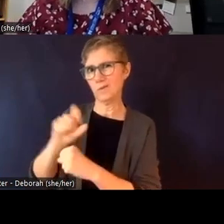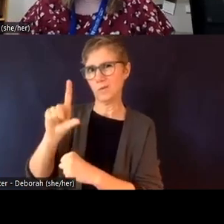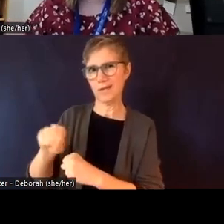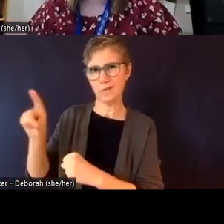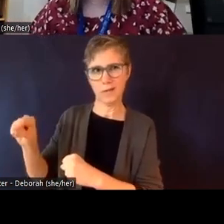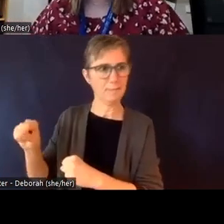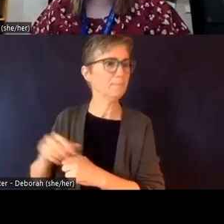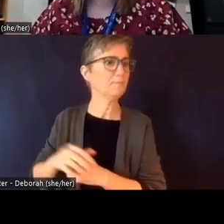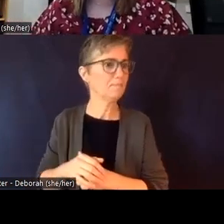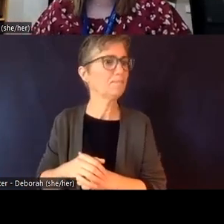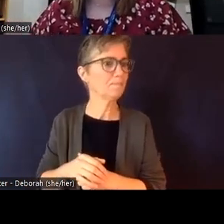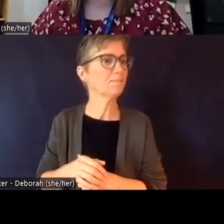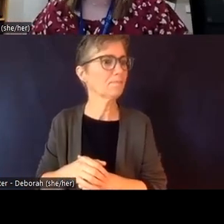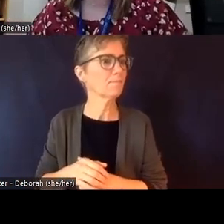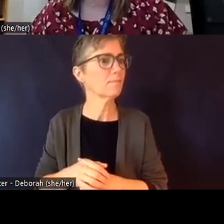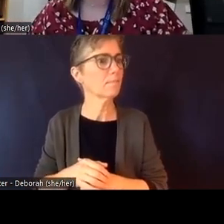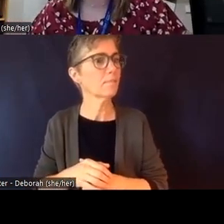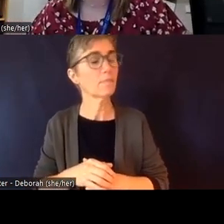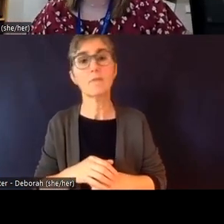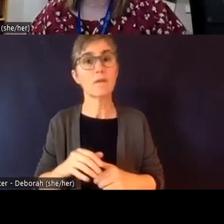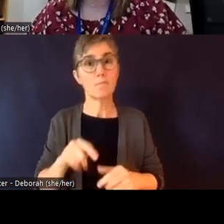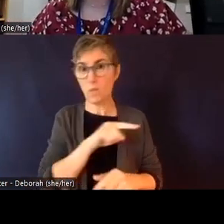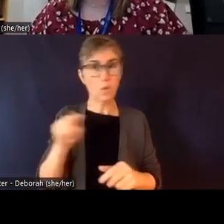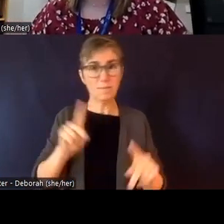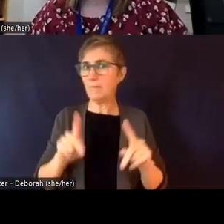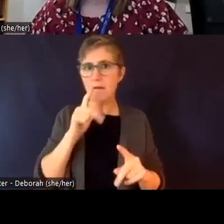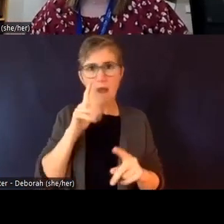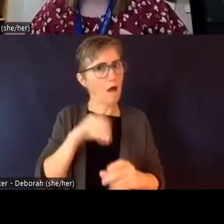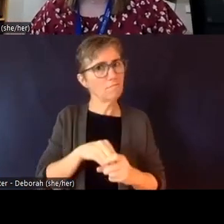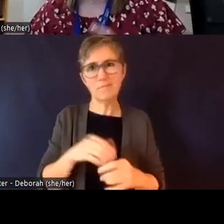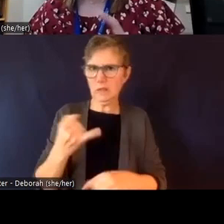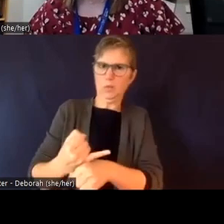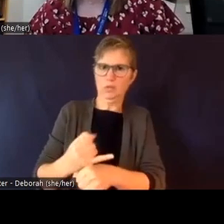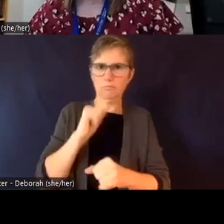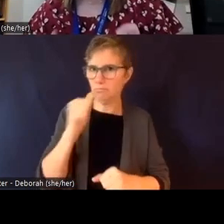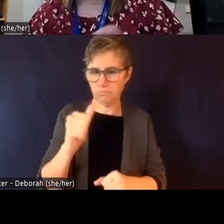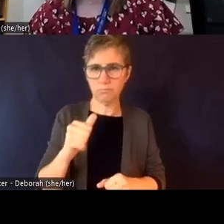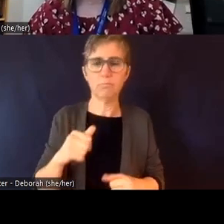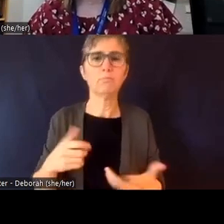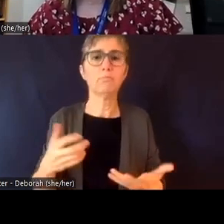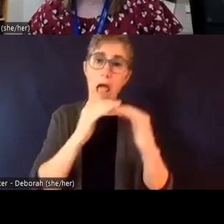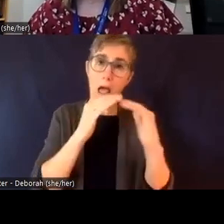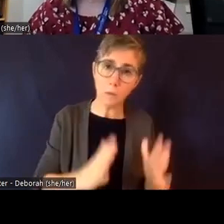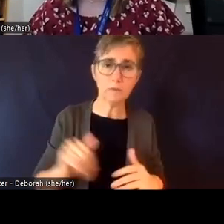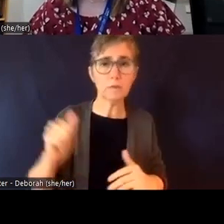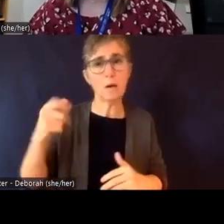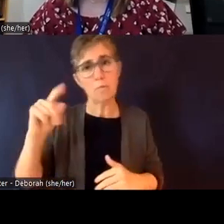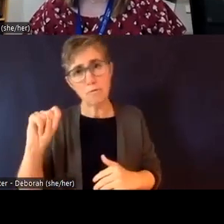this is people who are in non-institutionalized group quarters, so houses, apartments, but also